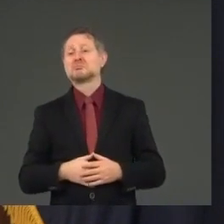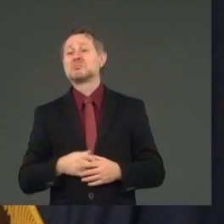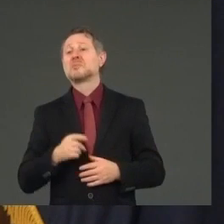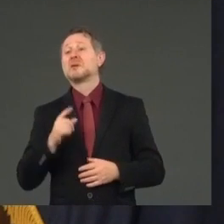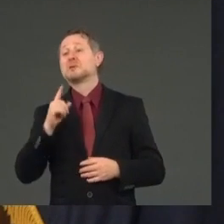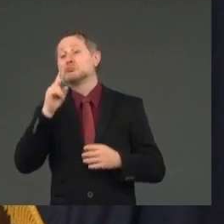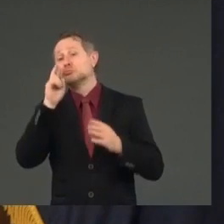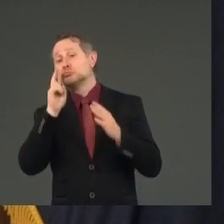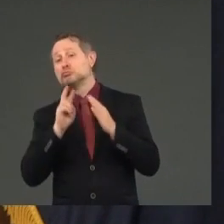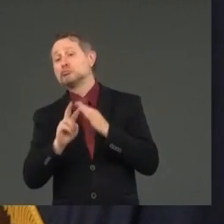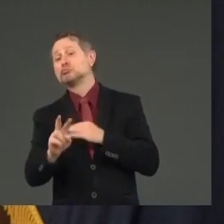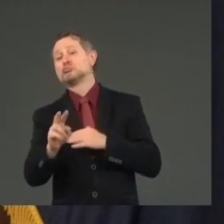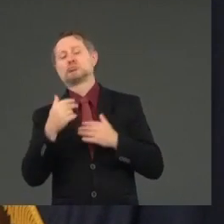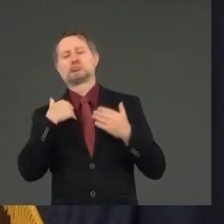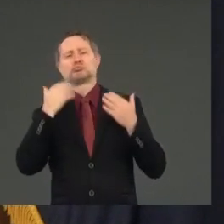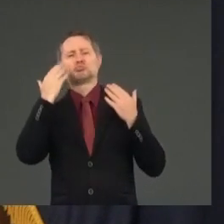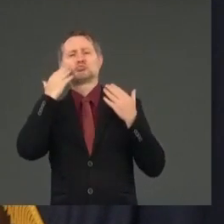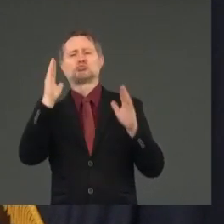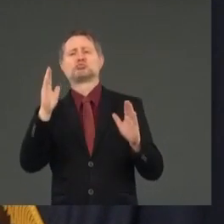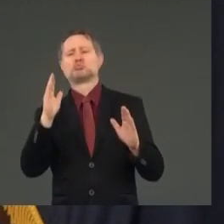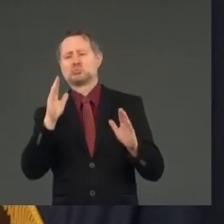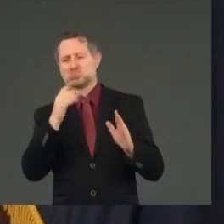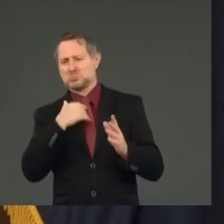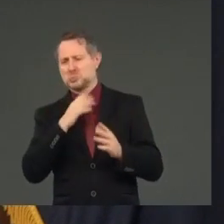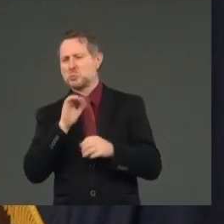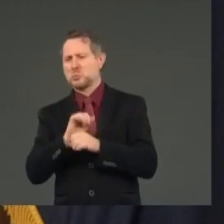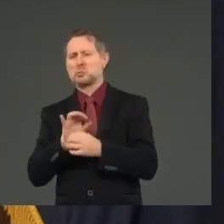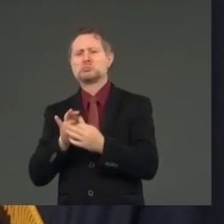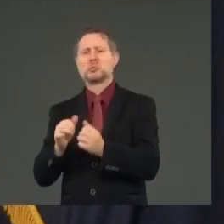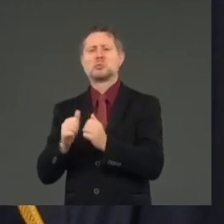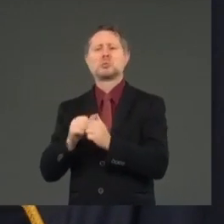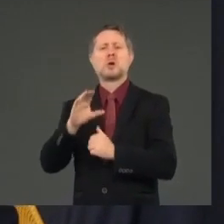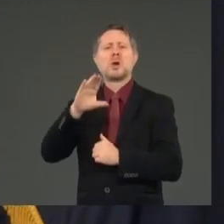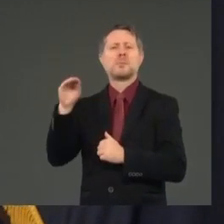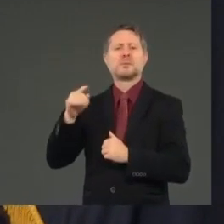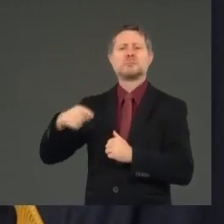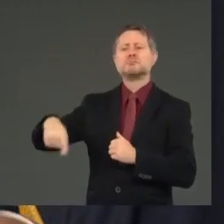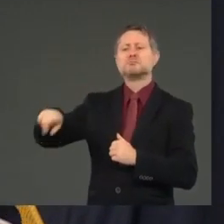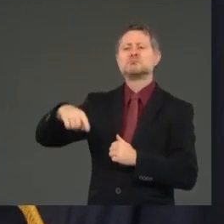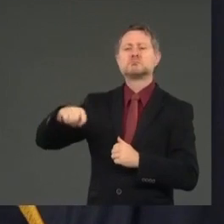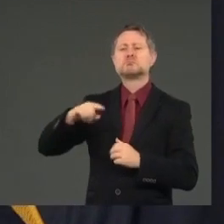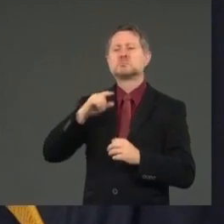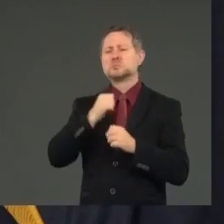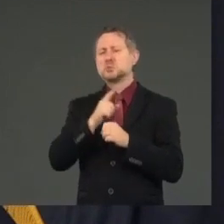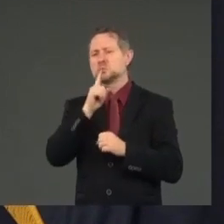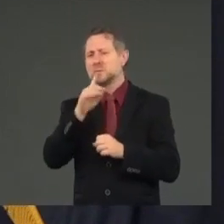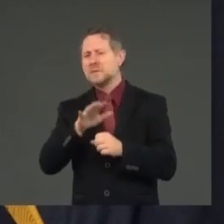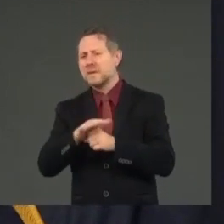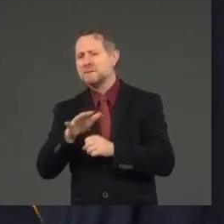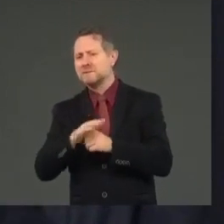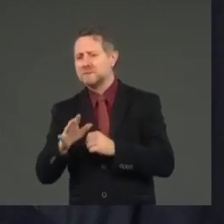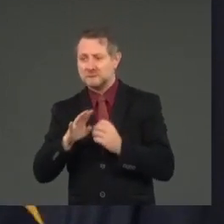THAT'S ACTUALLY GOOD NEWS. BUT WHAT WILL WE NEED? I DON'T KNOW.